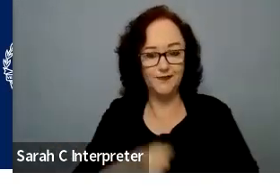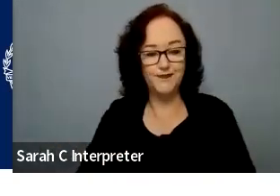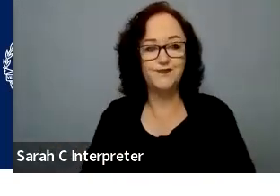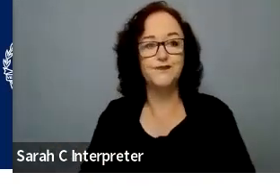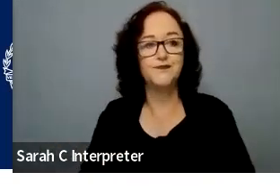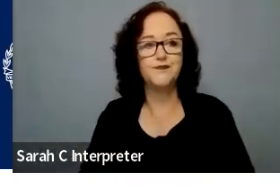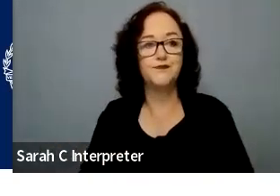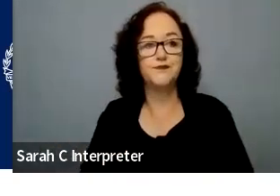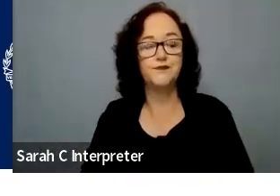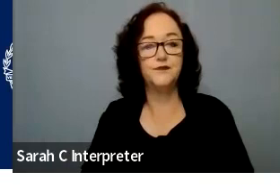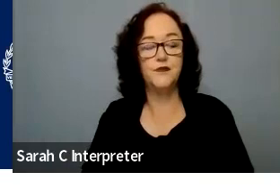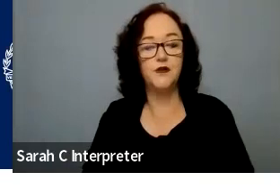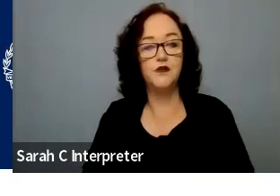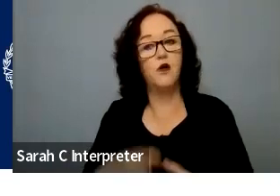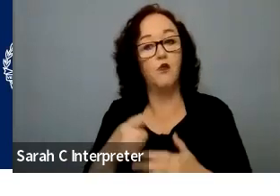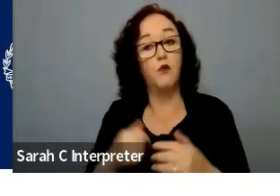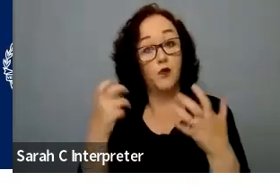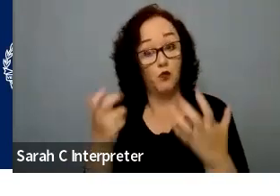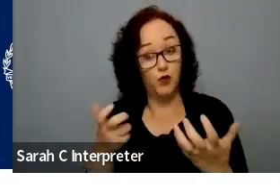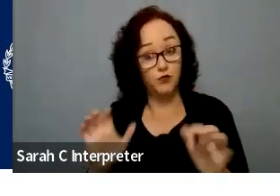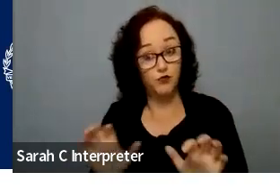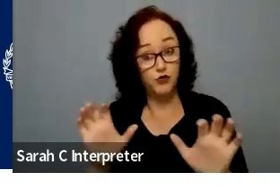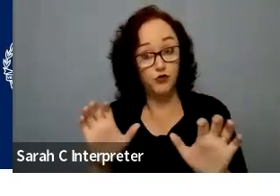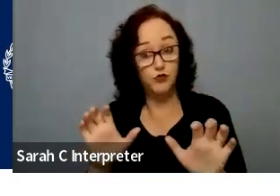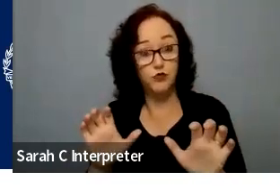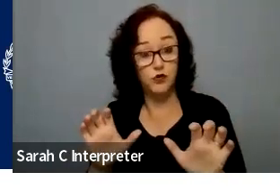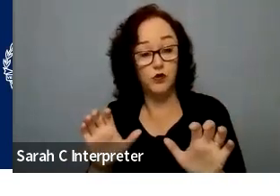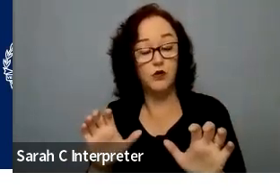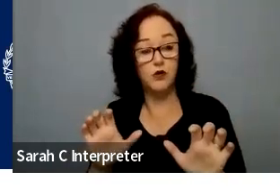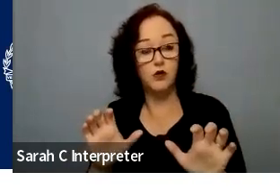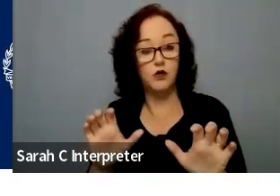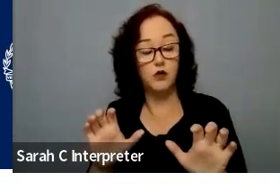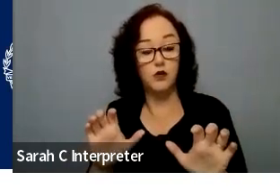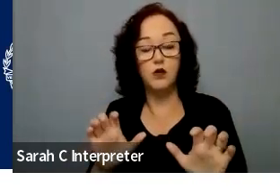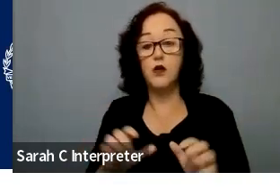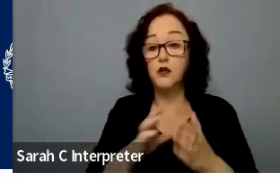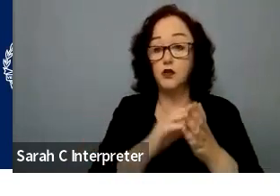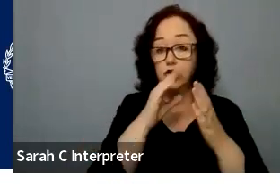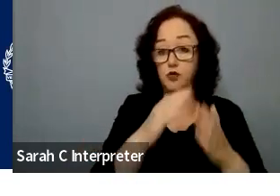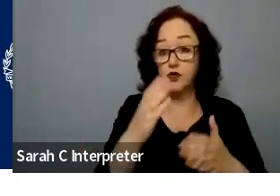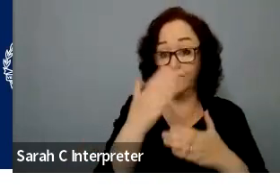what we wanted to do and have as the students completed the program summarize the challenges